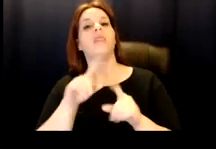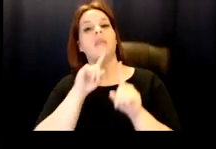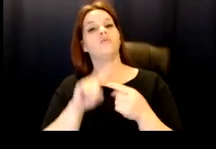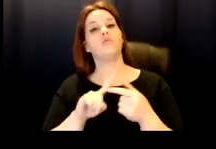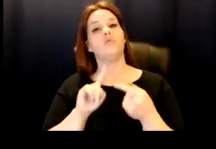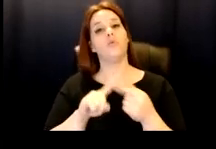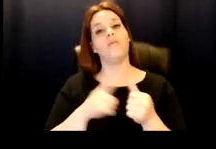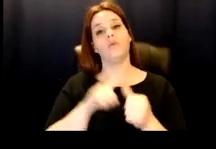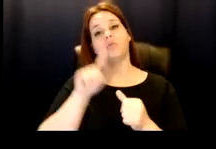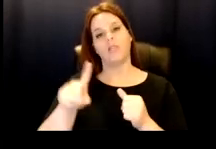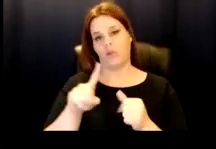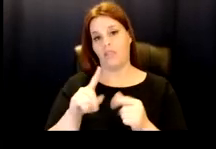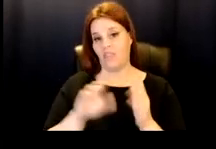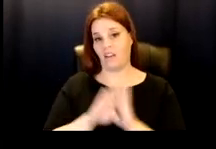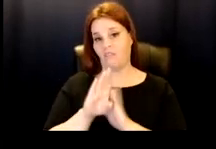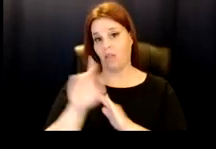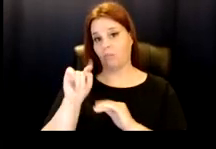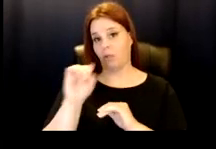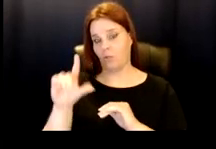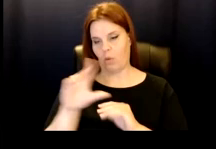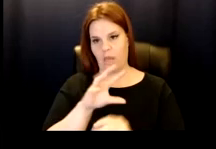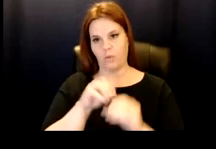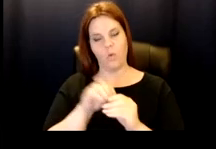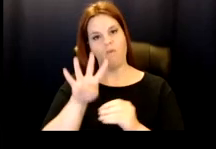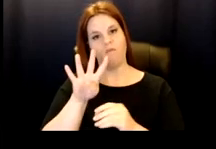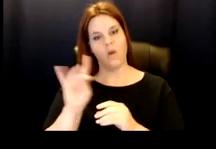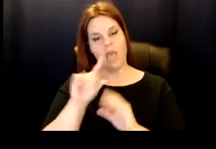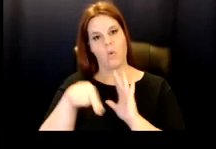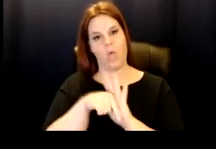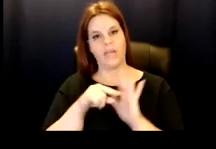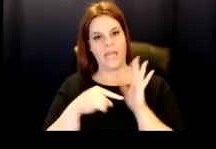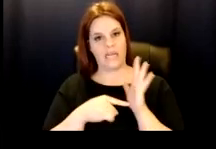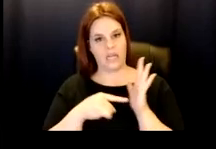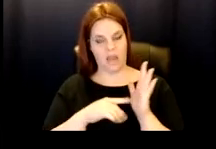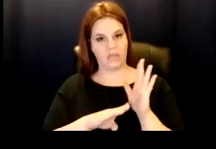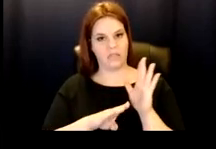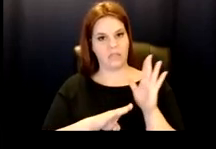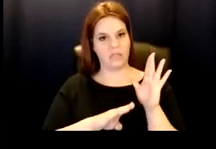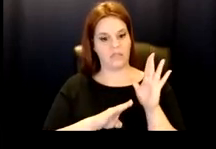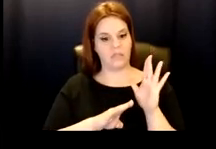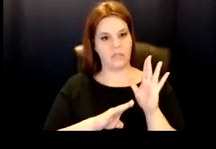a tool that includes 48 quality indicators developed across 8 different domains driven